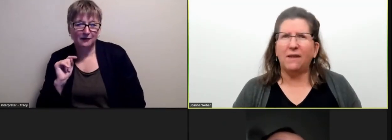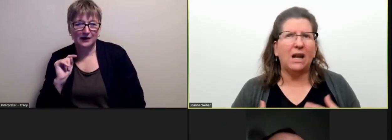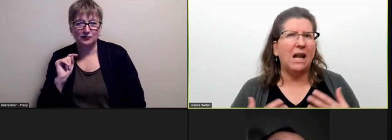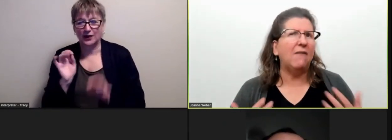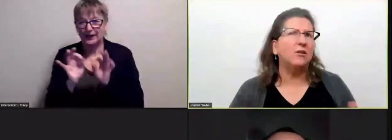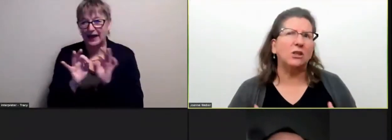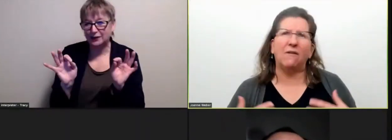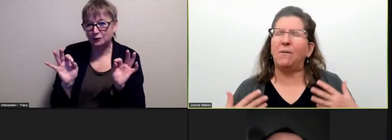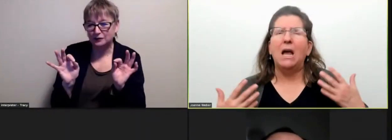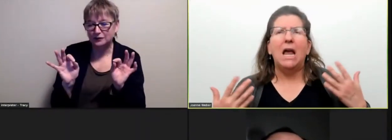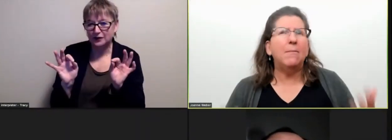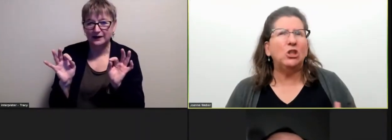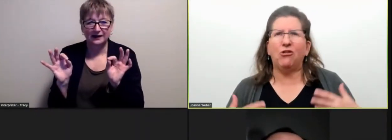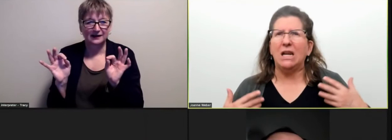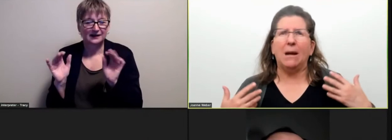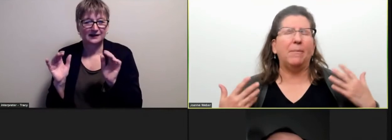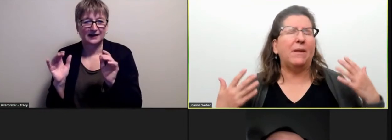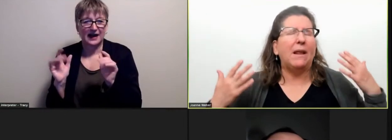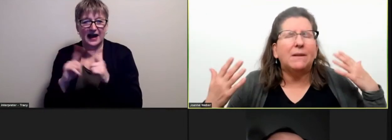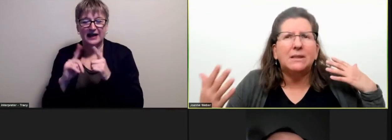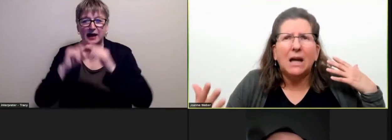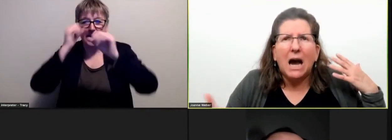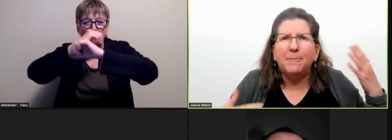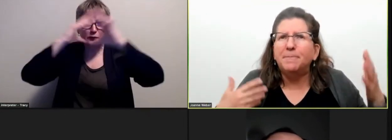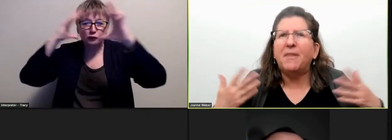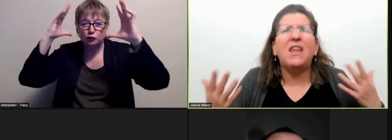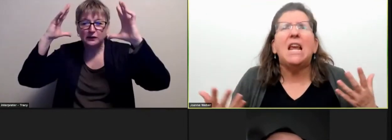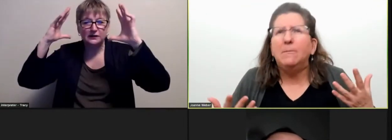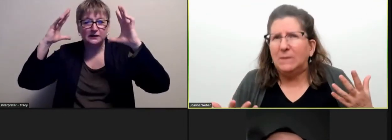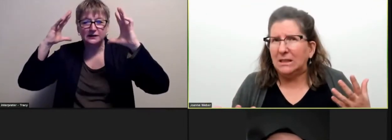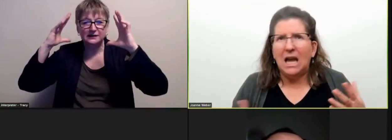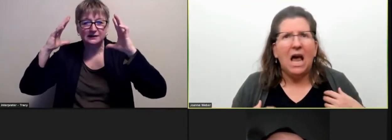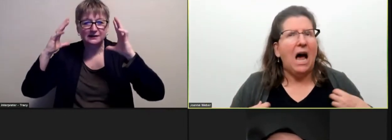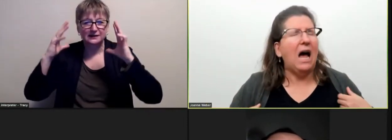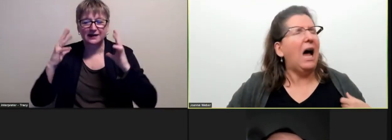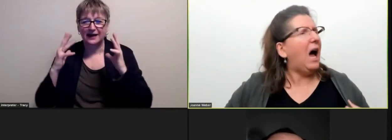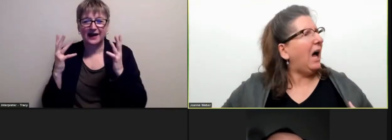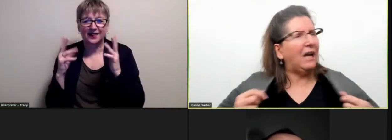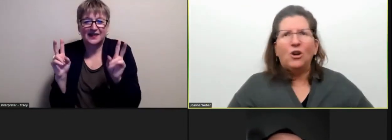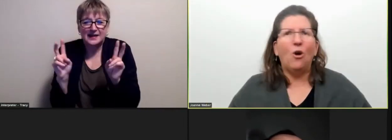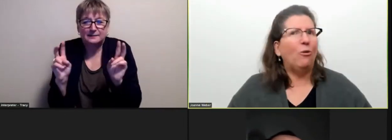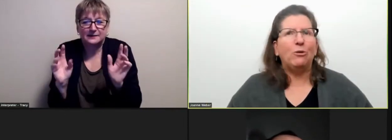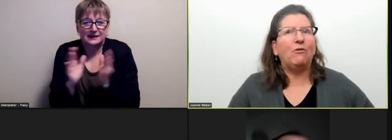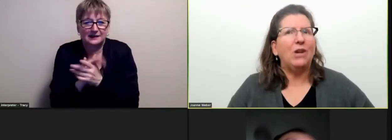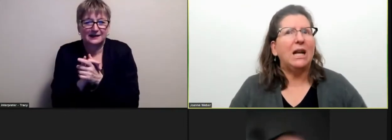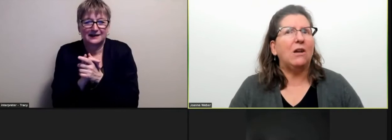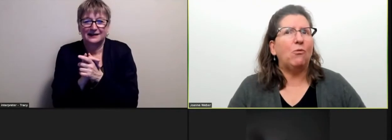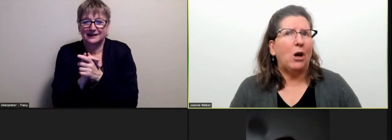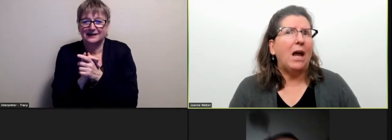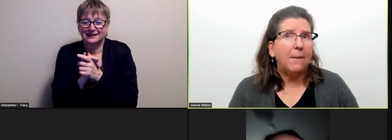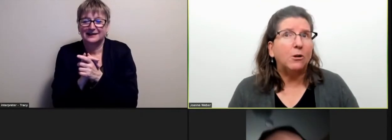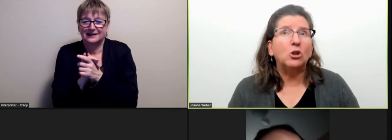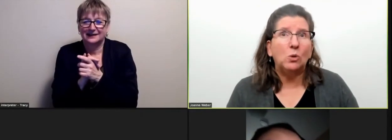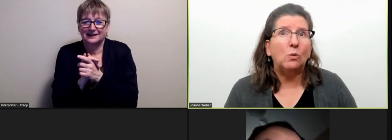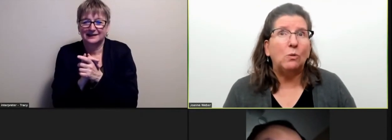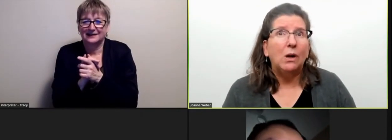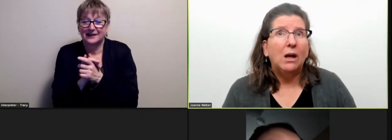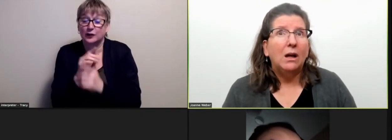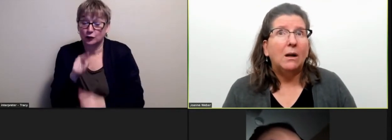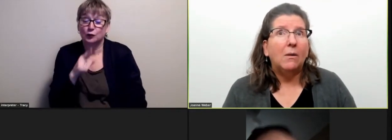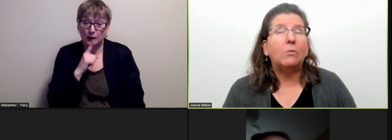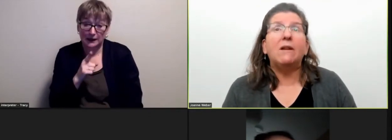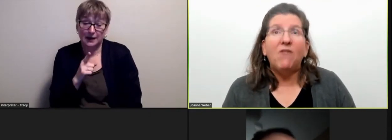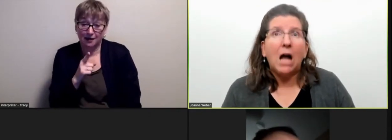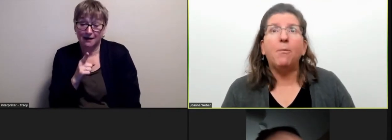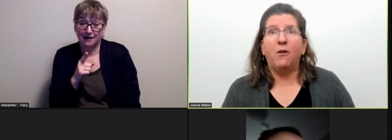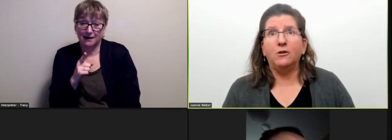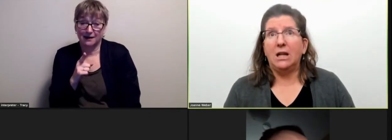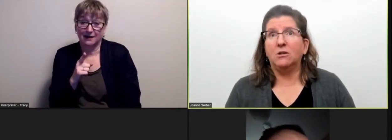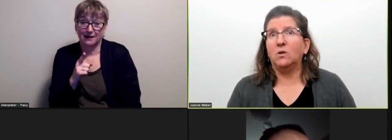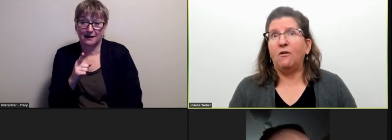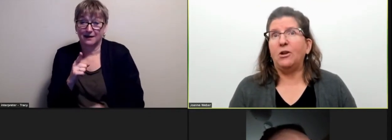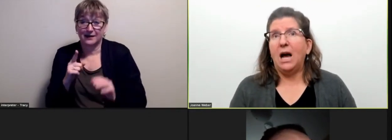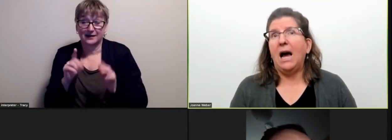the levels of imagery and um i know you really were able to develop those skills over time